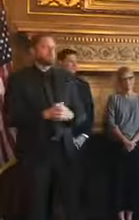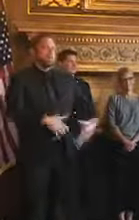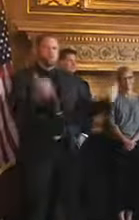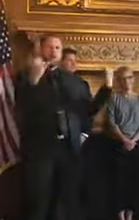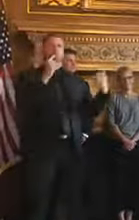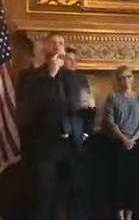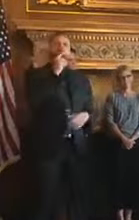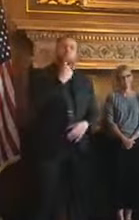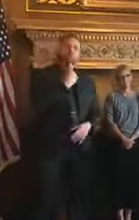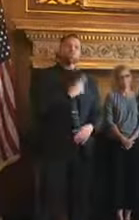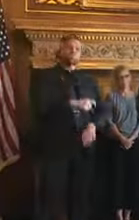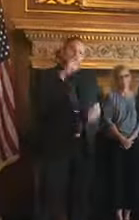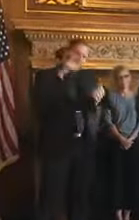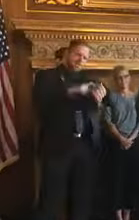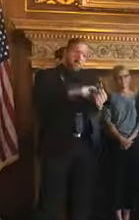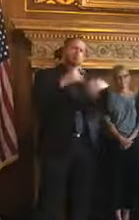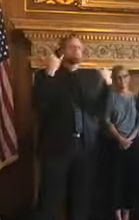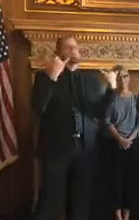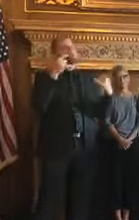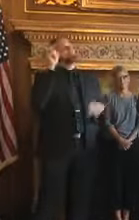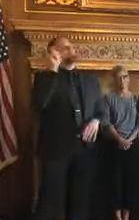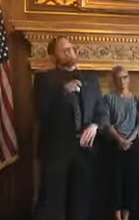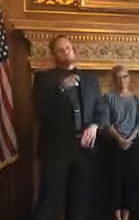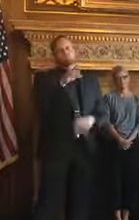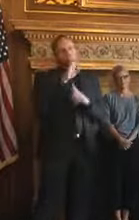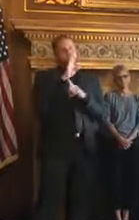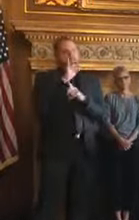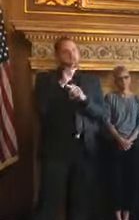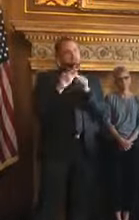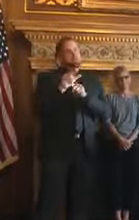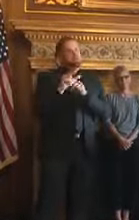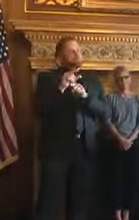in place that actually cares and works for the death community.